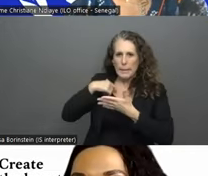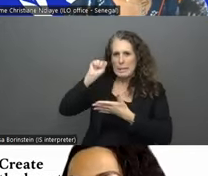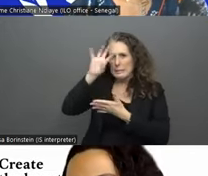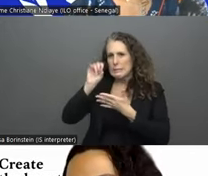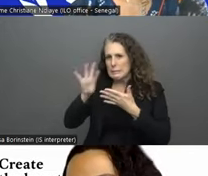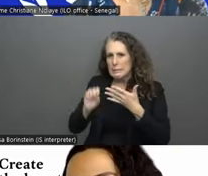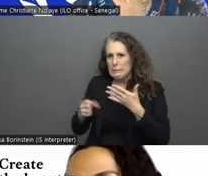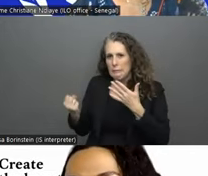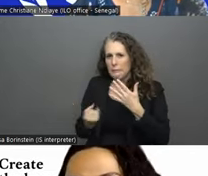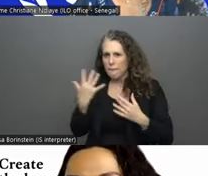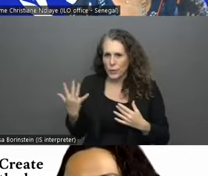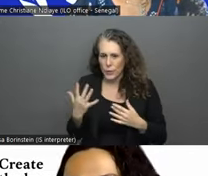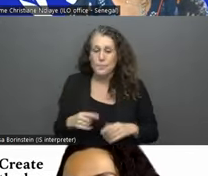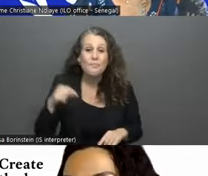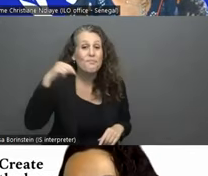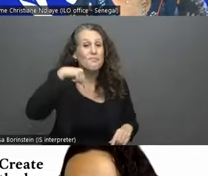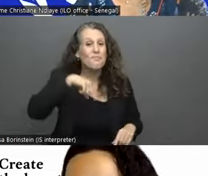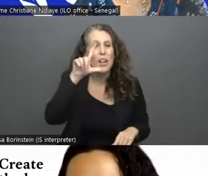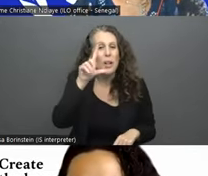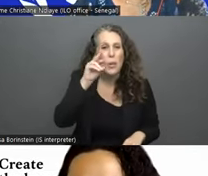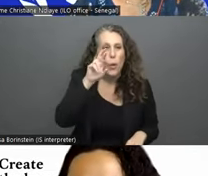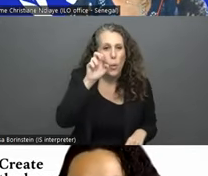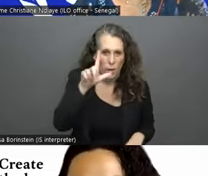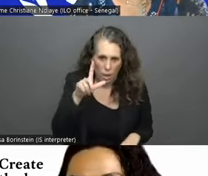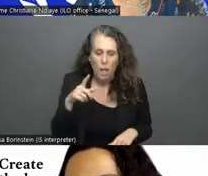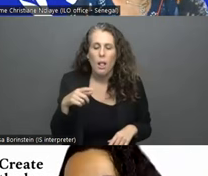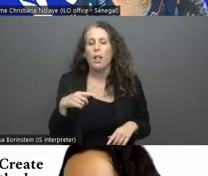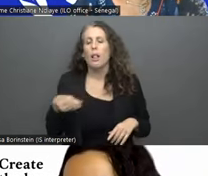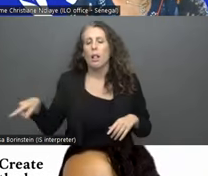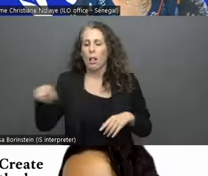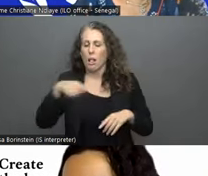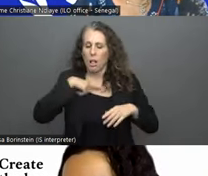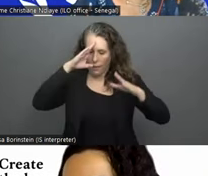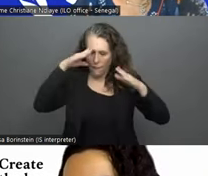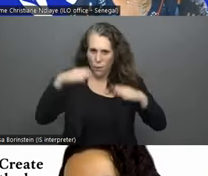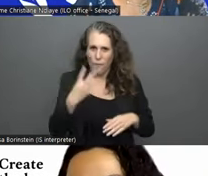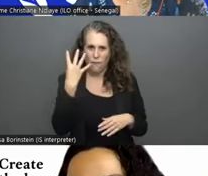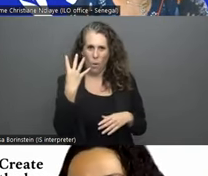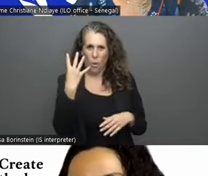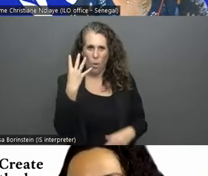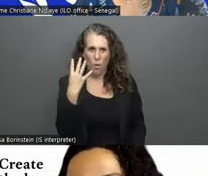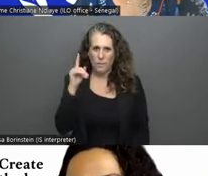at L'Oreal we have, we have four pillars that are centered around diversity, equity and